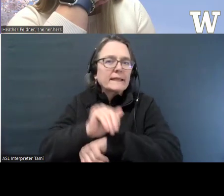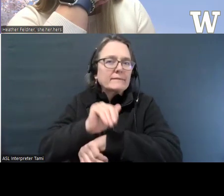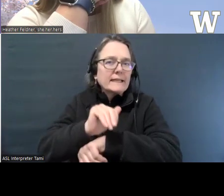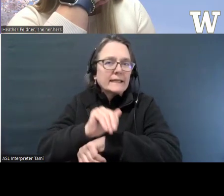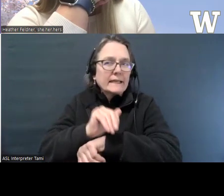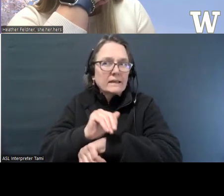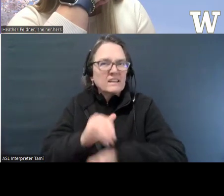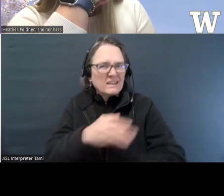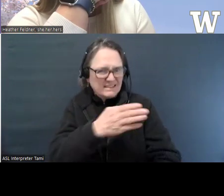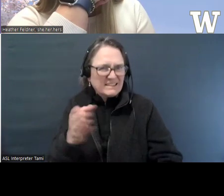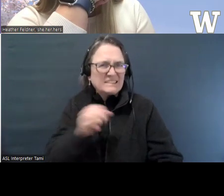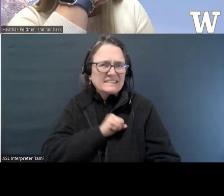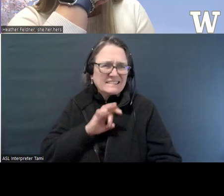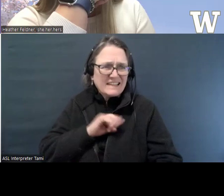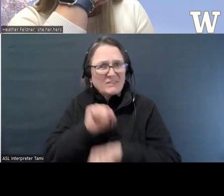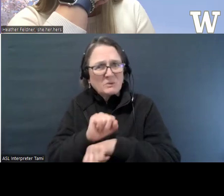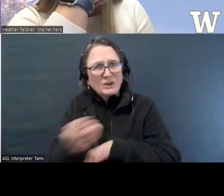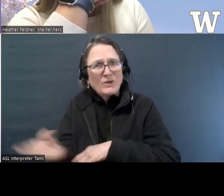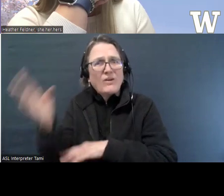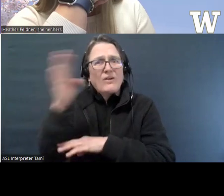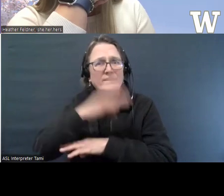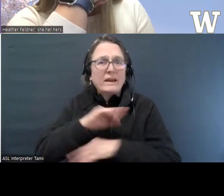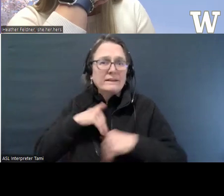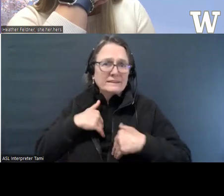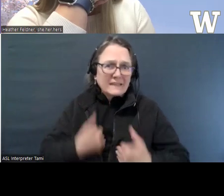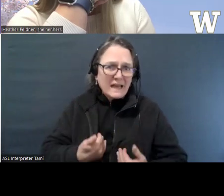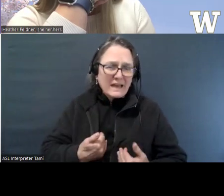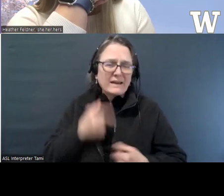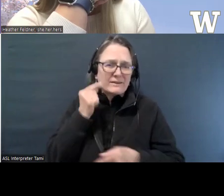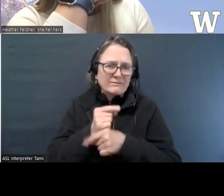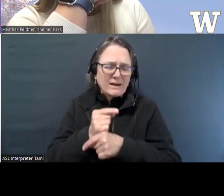and may not be putting some, you know, positive vibes